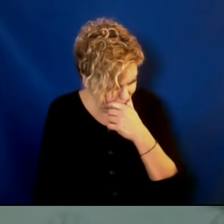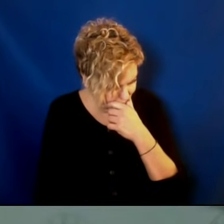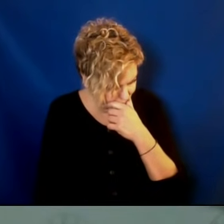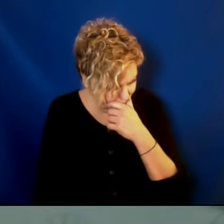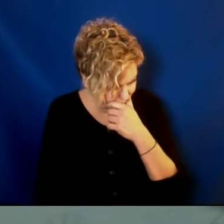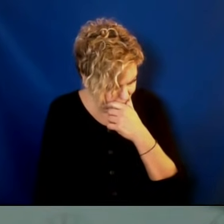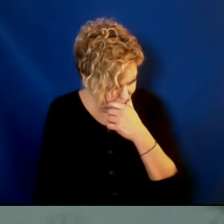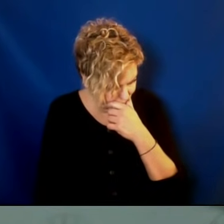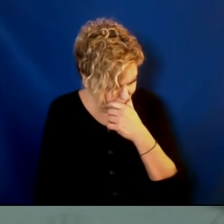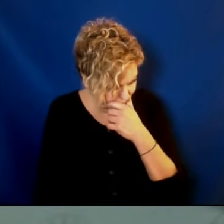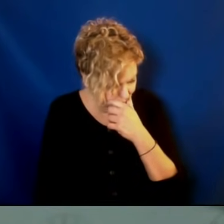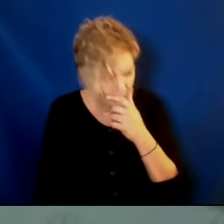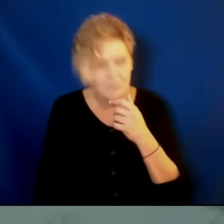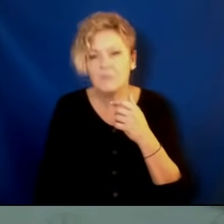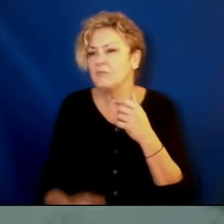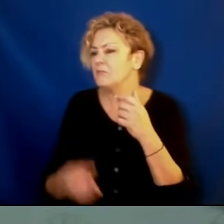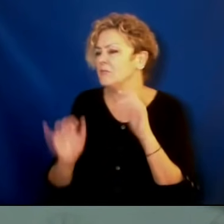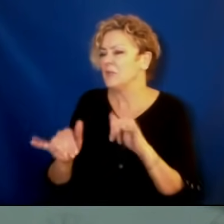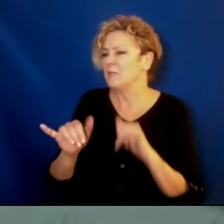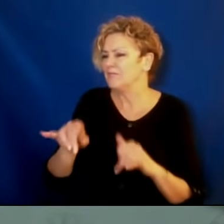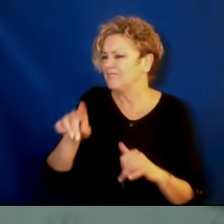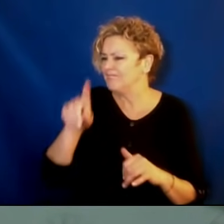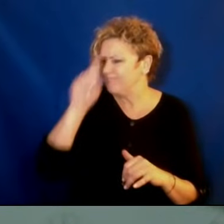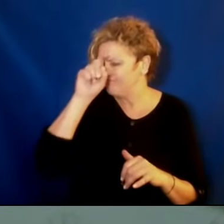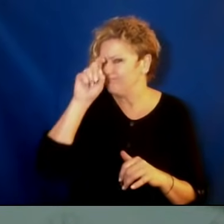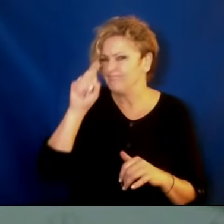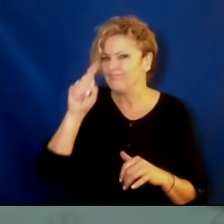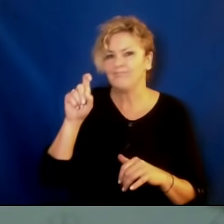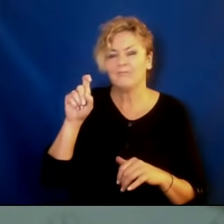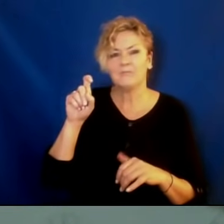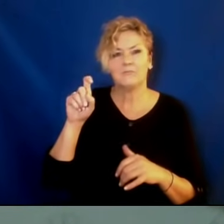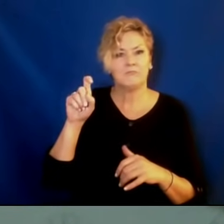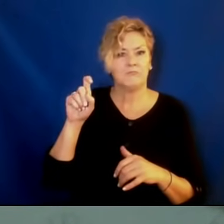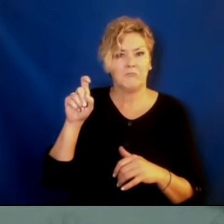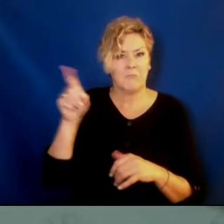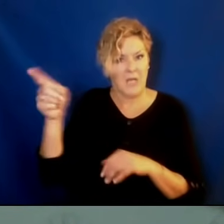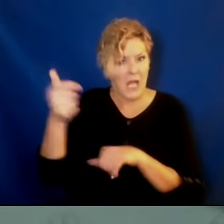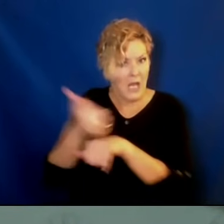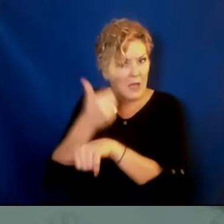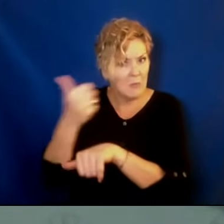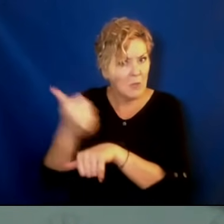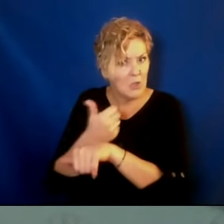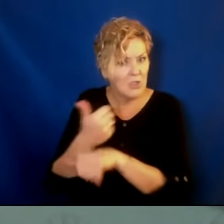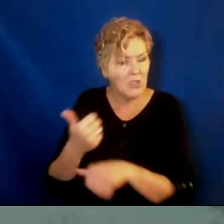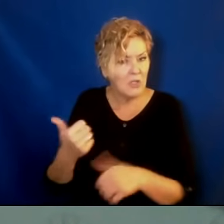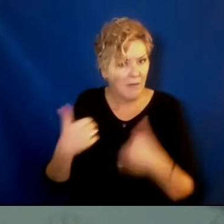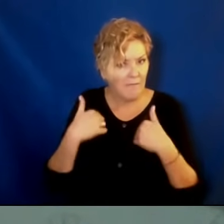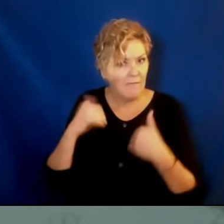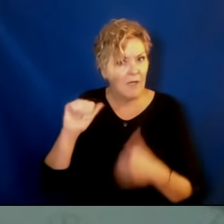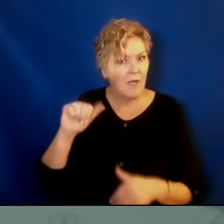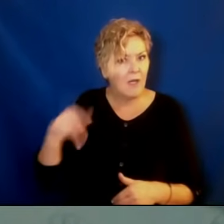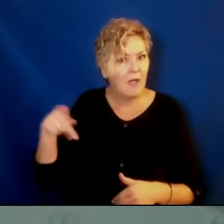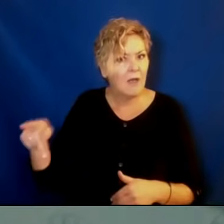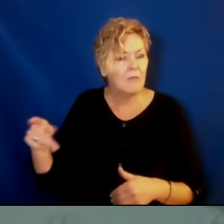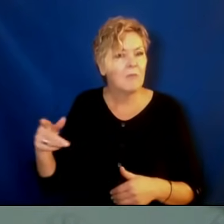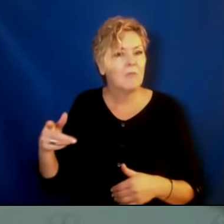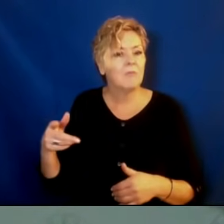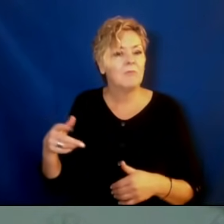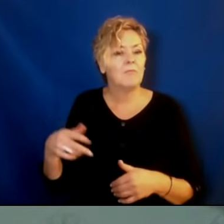New Year's? Do you have a follow-up Yet.